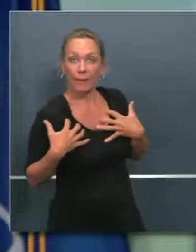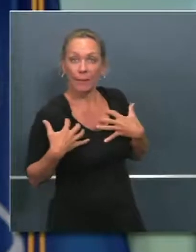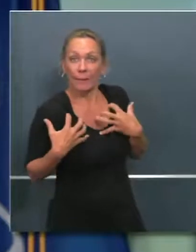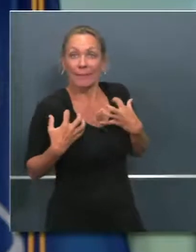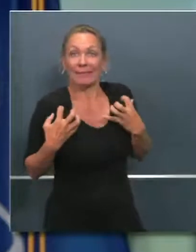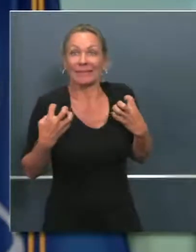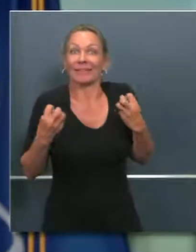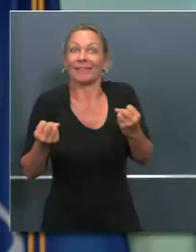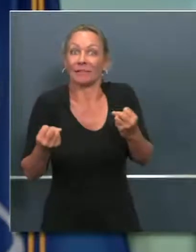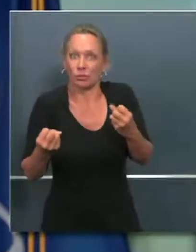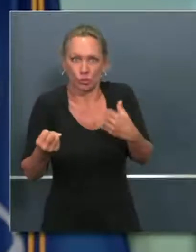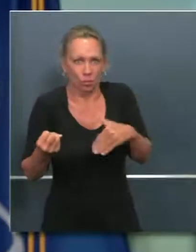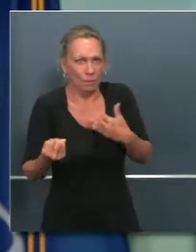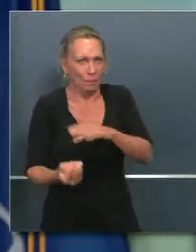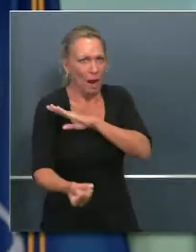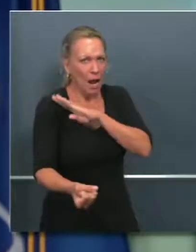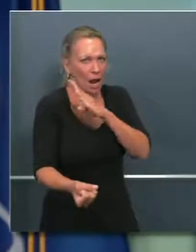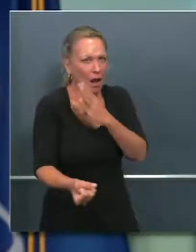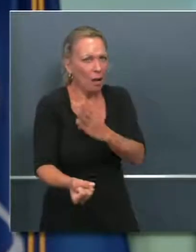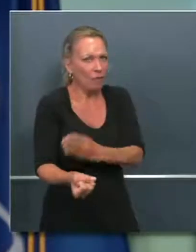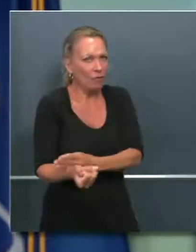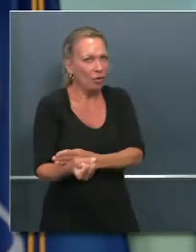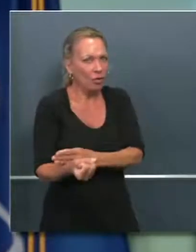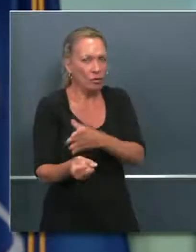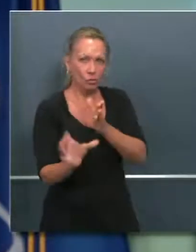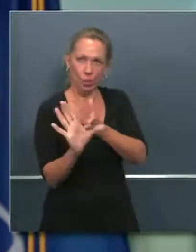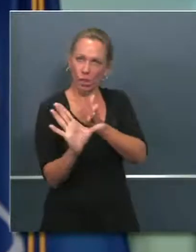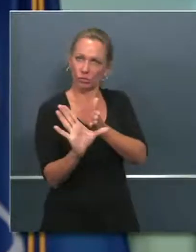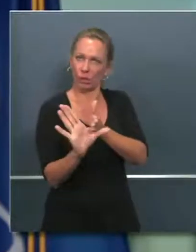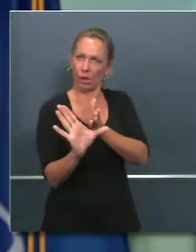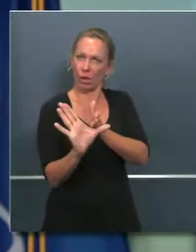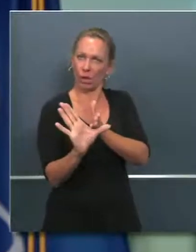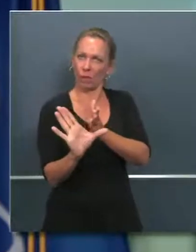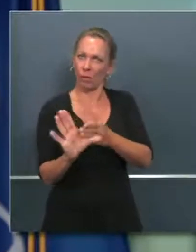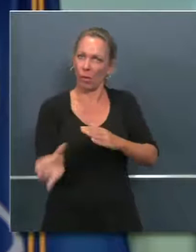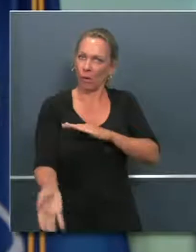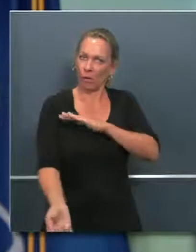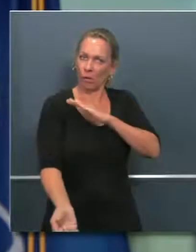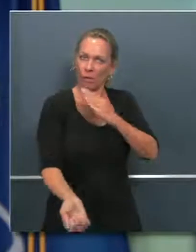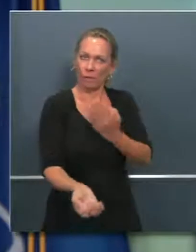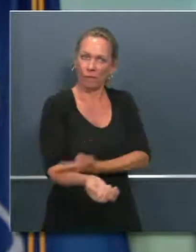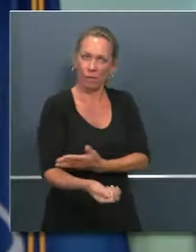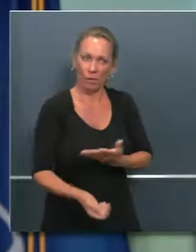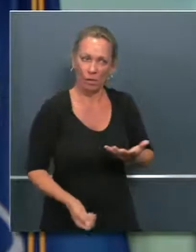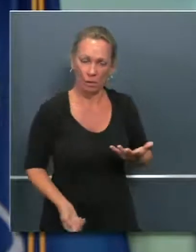that diminished and altogether forbidden while we try to contain spread we do feel like we're at a